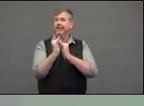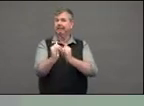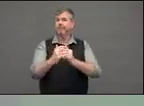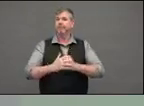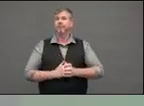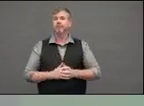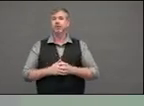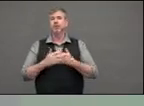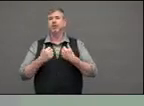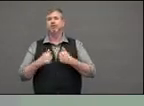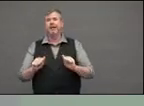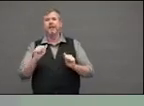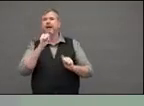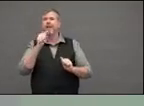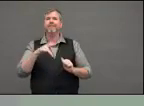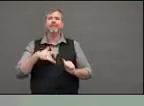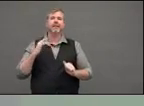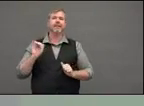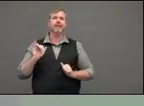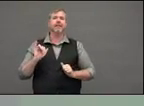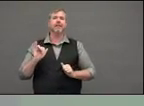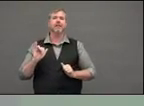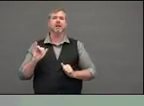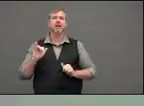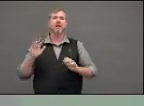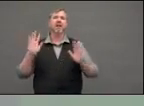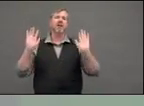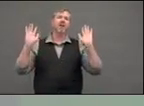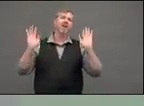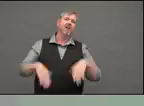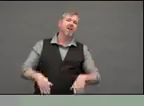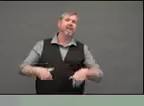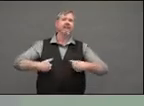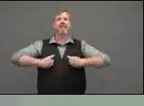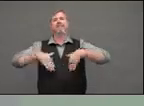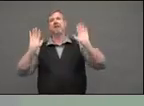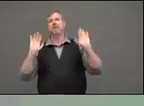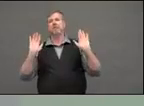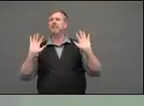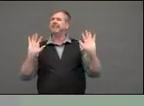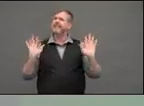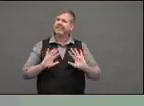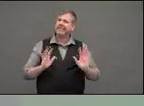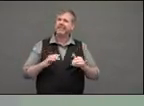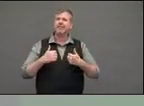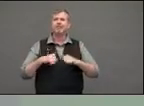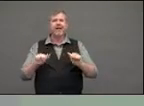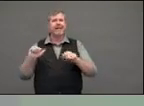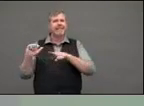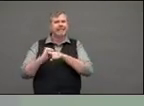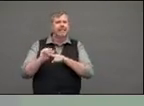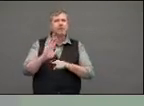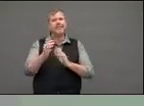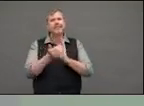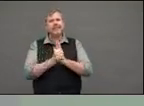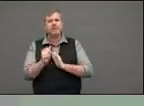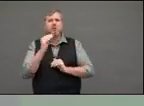continue continue to practice um your skills at home you know if you're not good at an internship